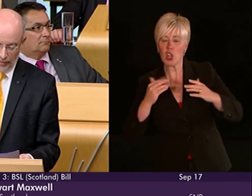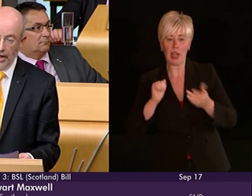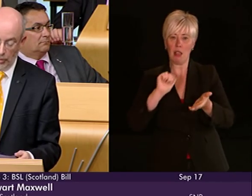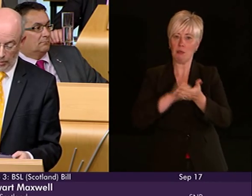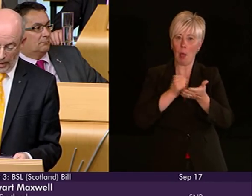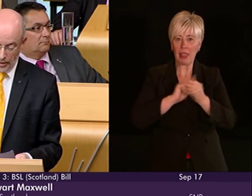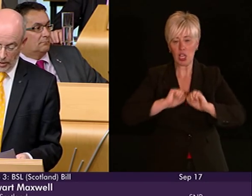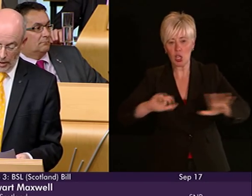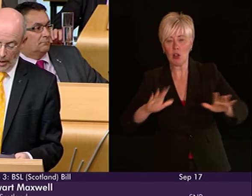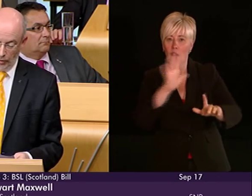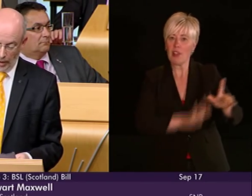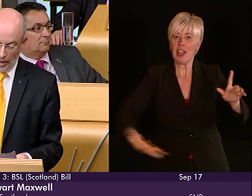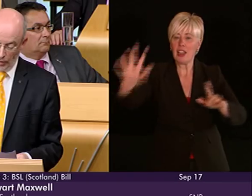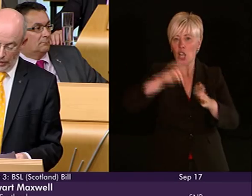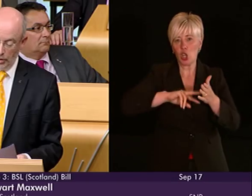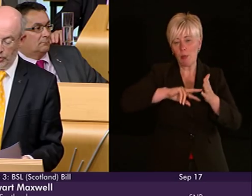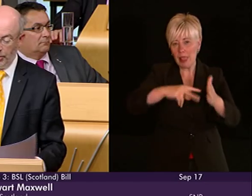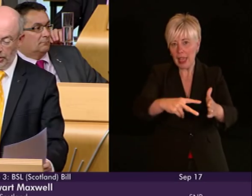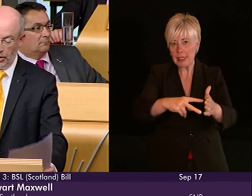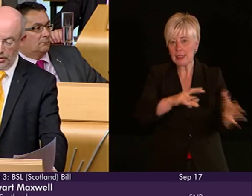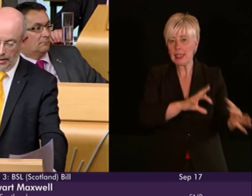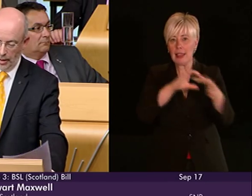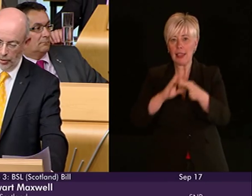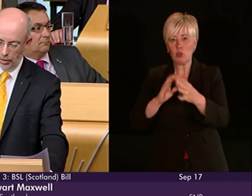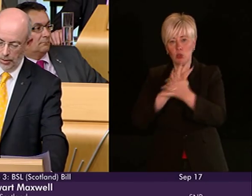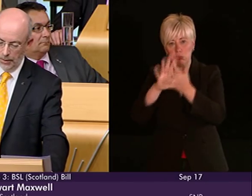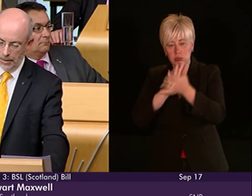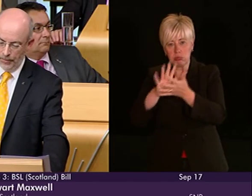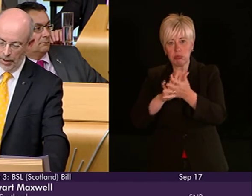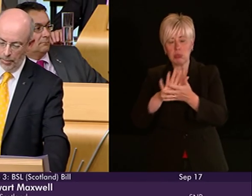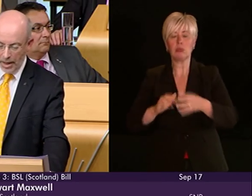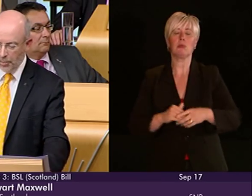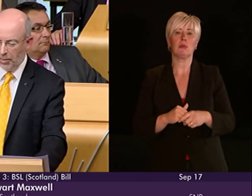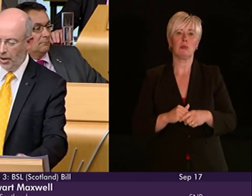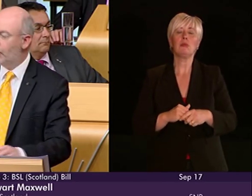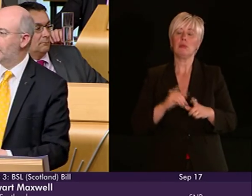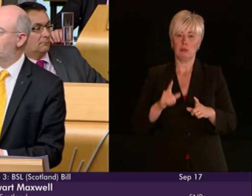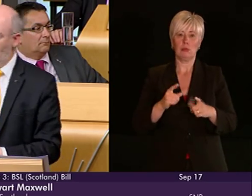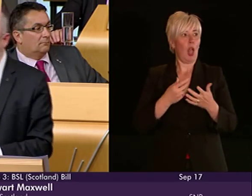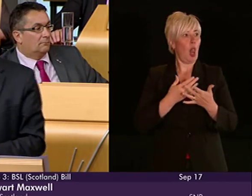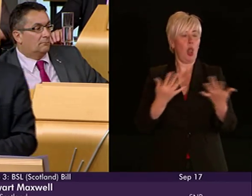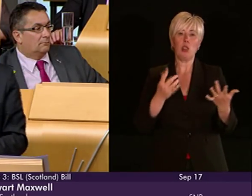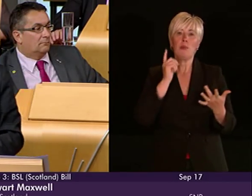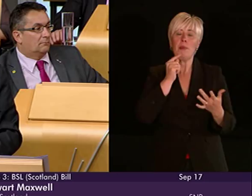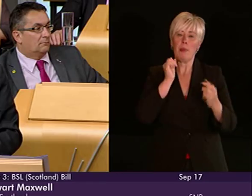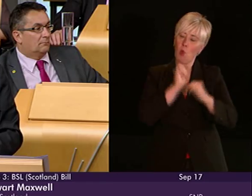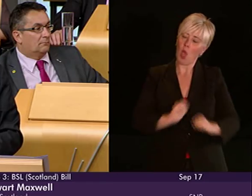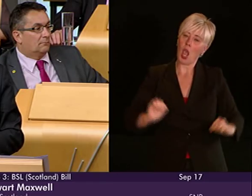of a national plan for British Sign Language. Many people have waited a long time to see